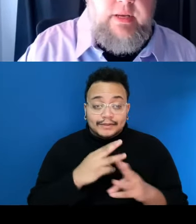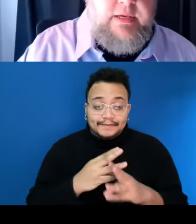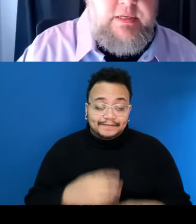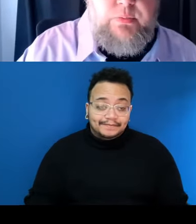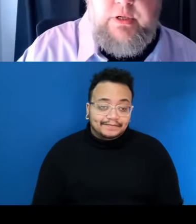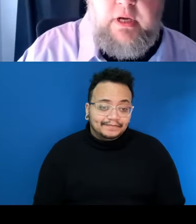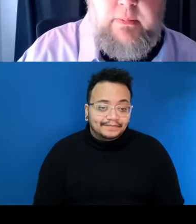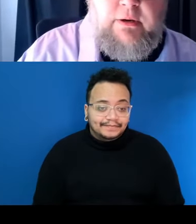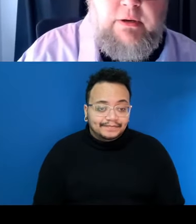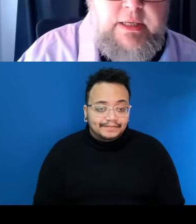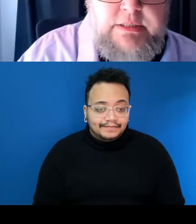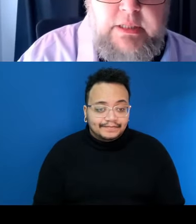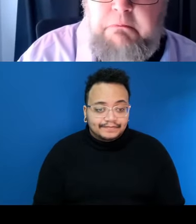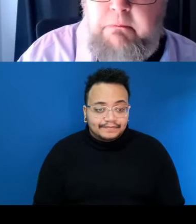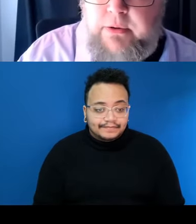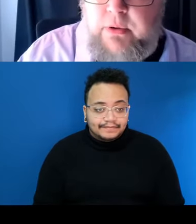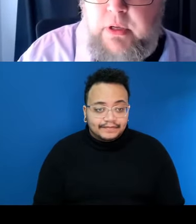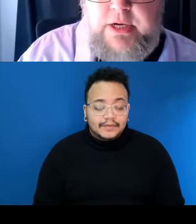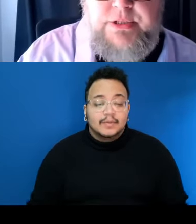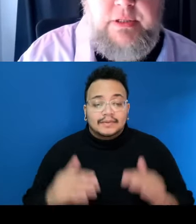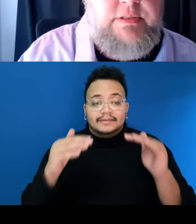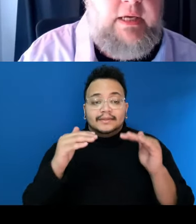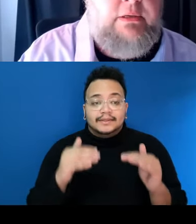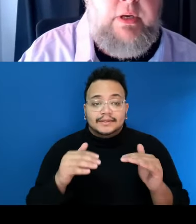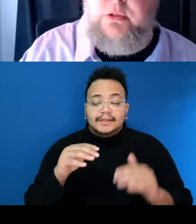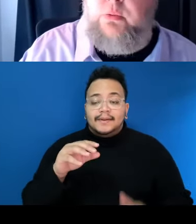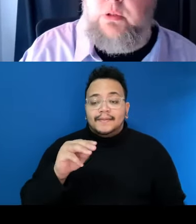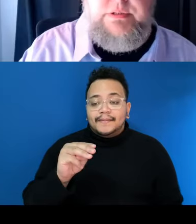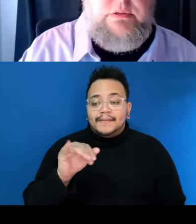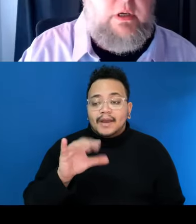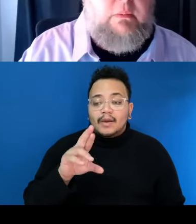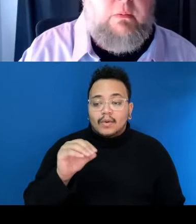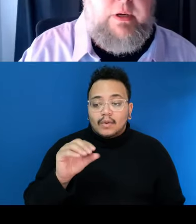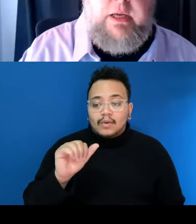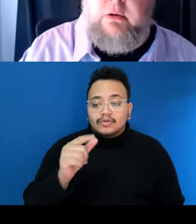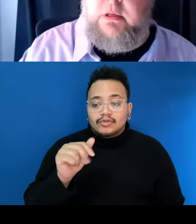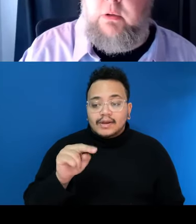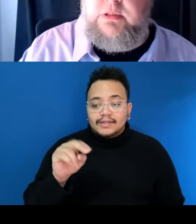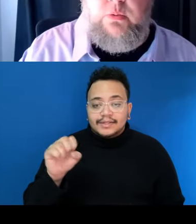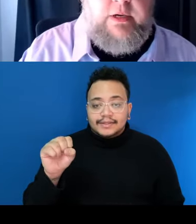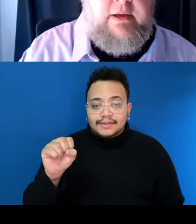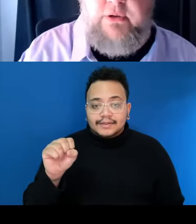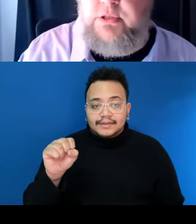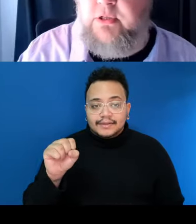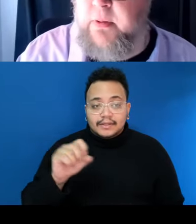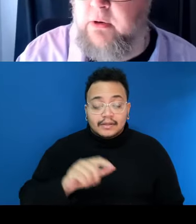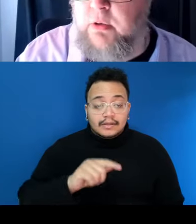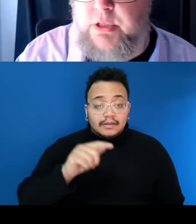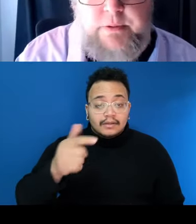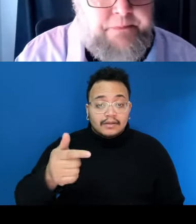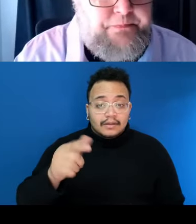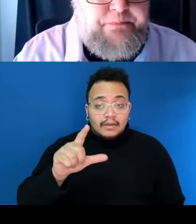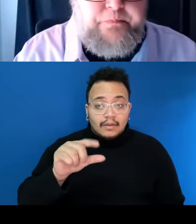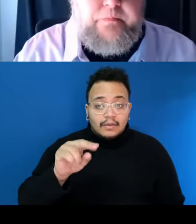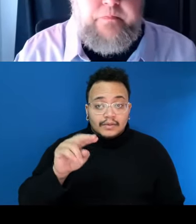So, the next thing we're gonna talk about is microaggressions. And Loree, are you willing to read out this one definition of microaggression.